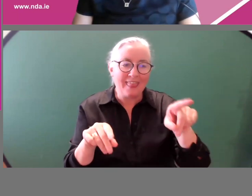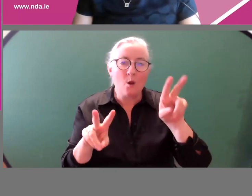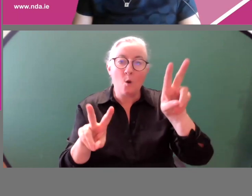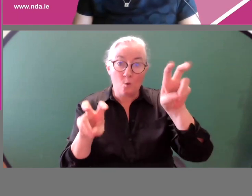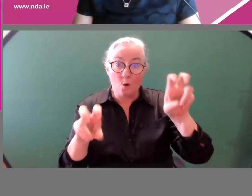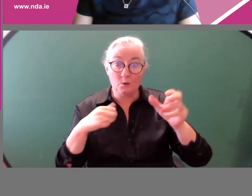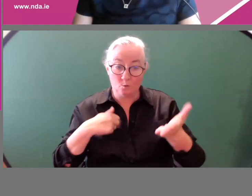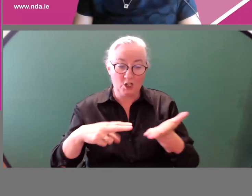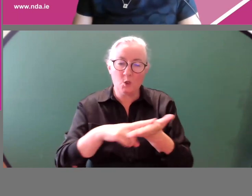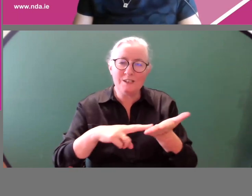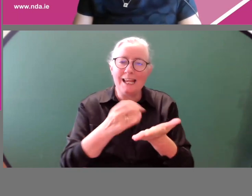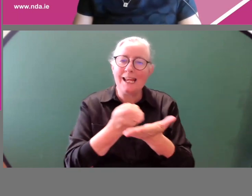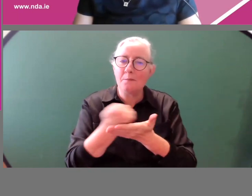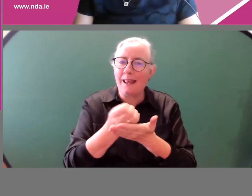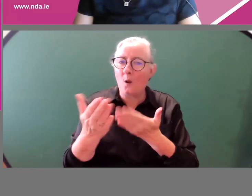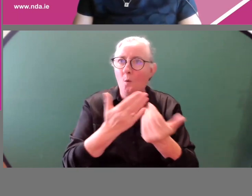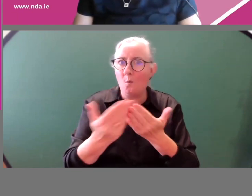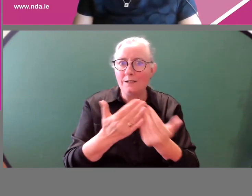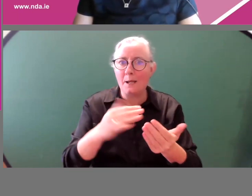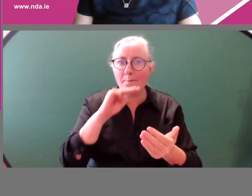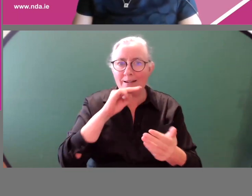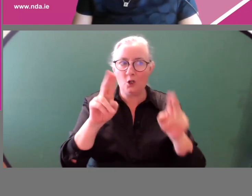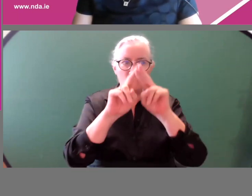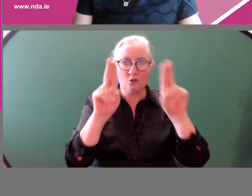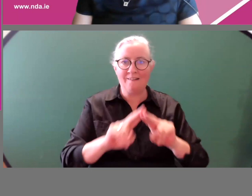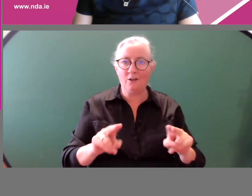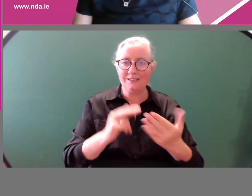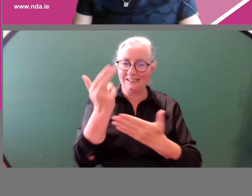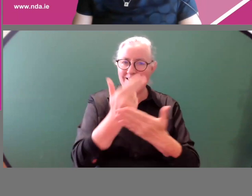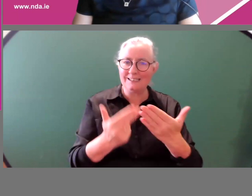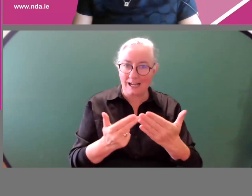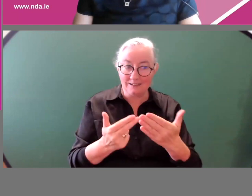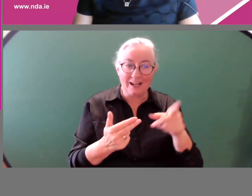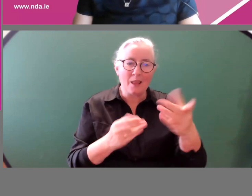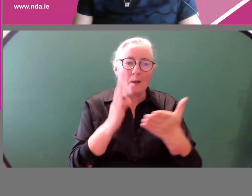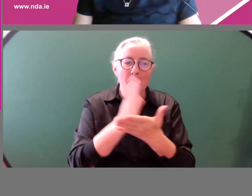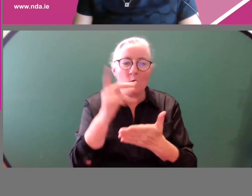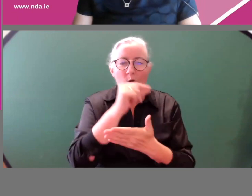to explain what Universal Design is all about. It's from a book called Design for the Real World